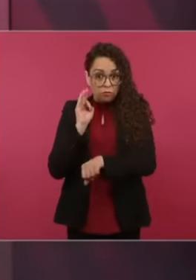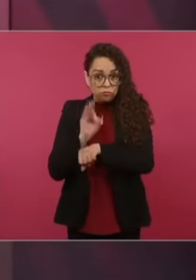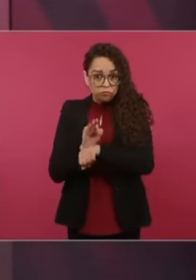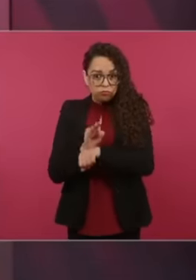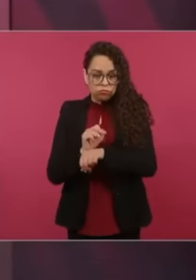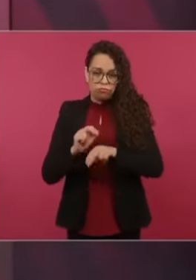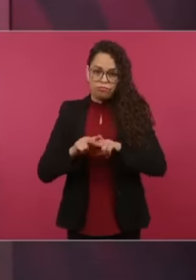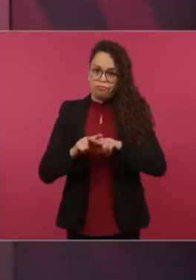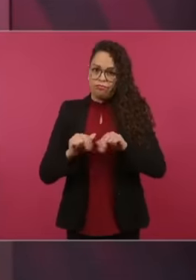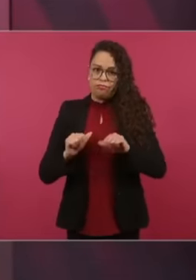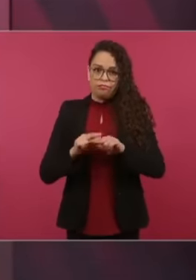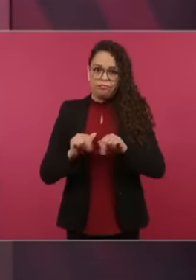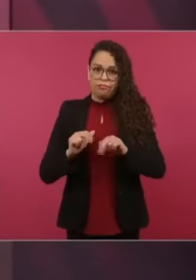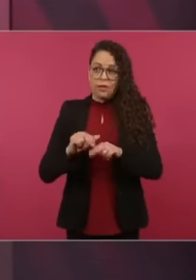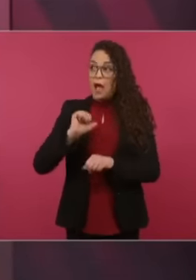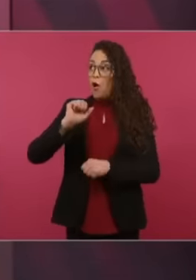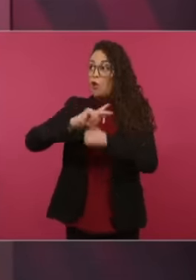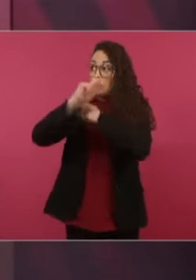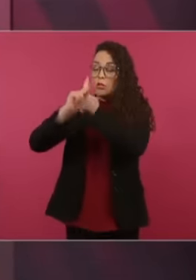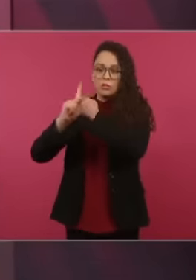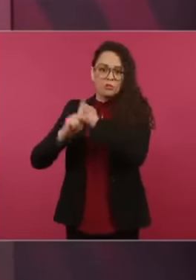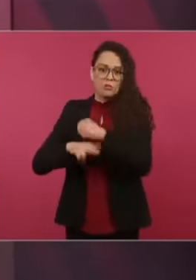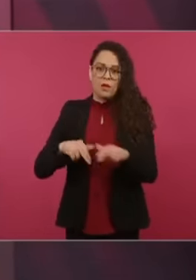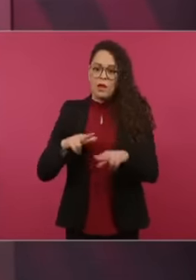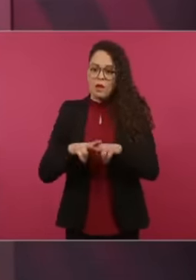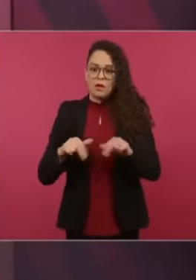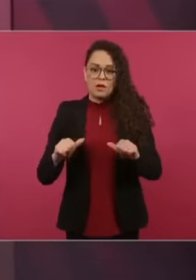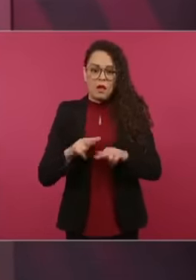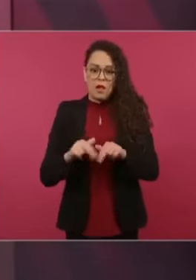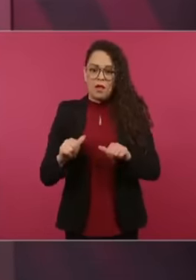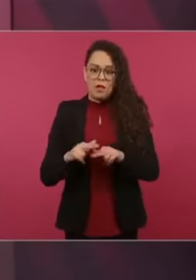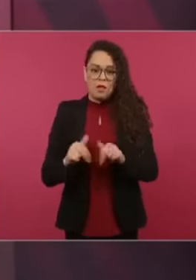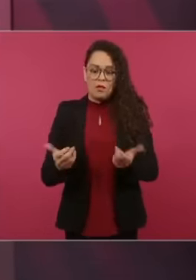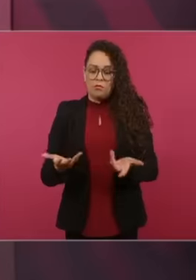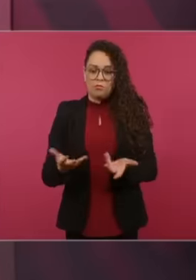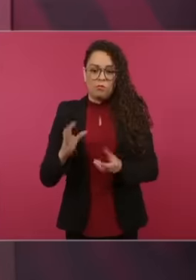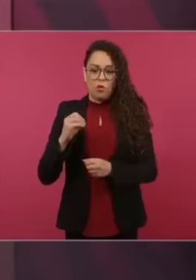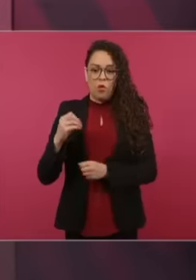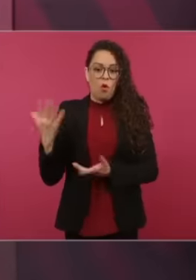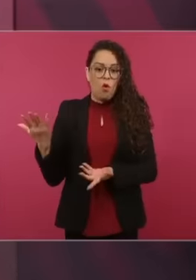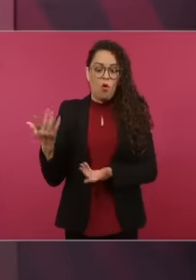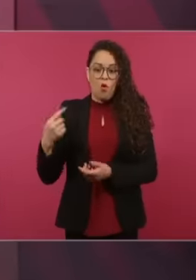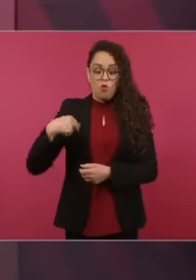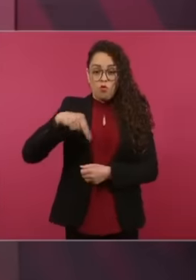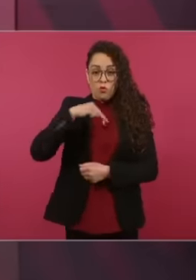foreign country Mexico is a free independent